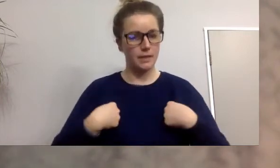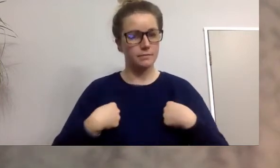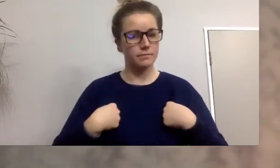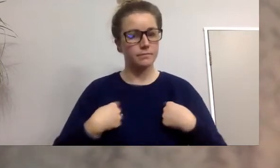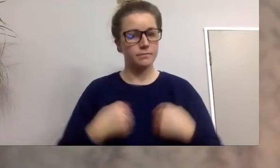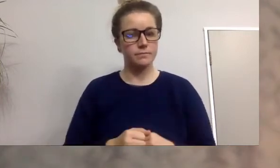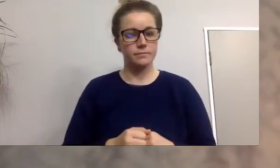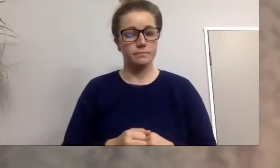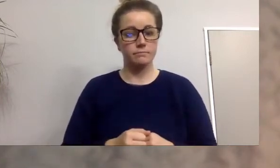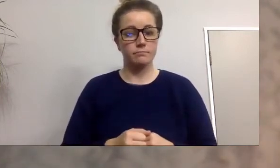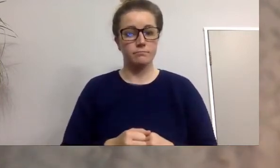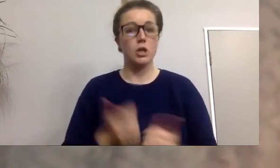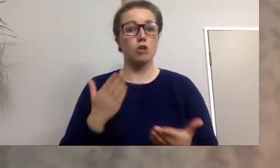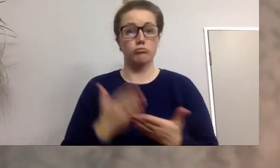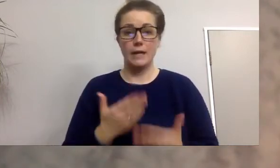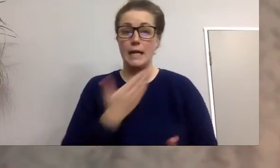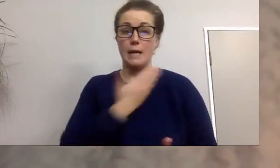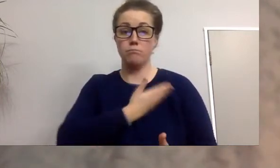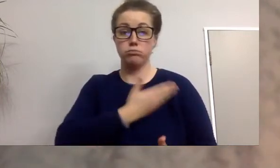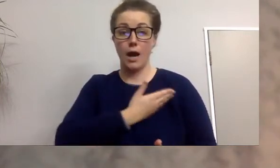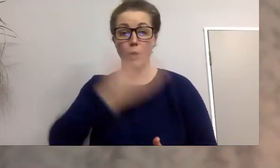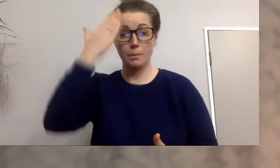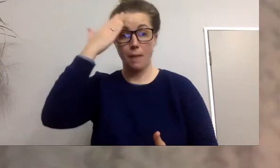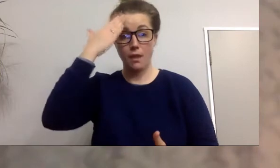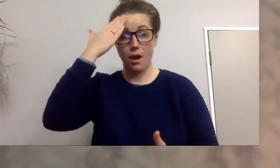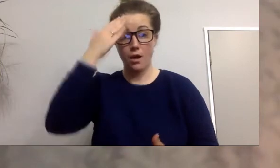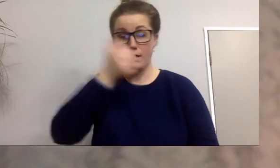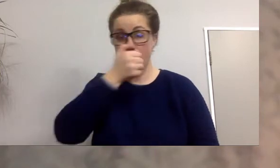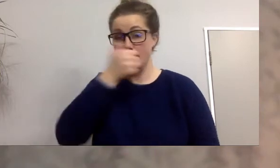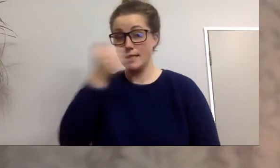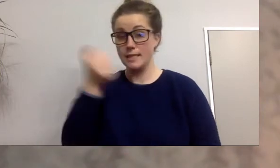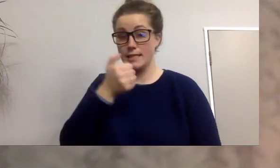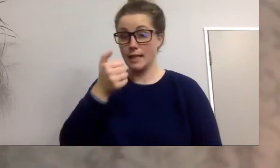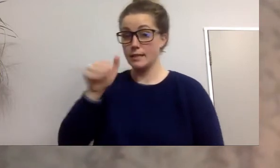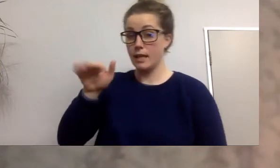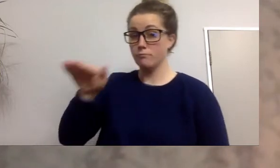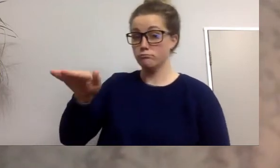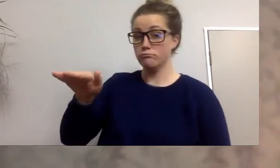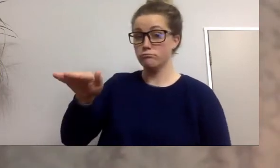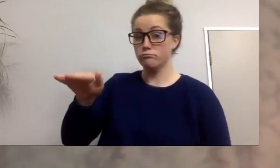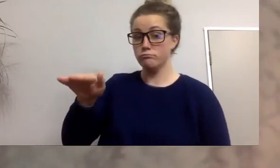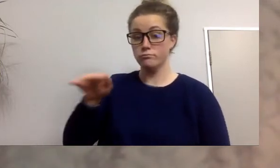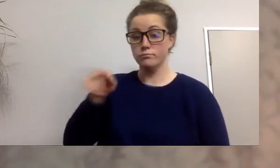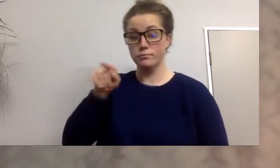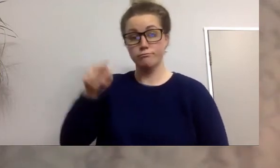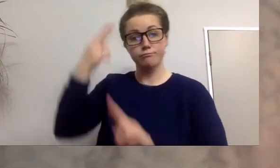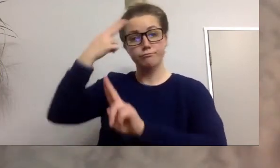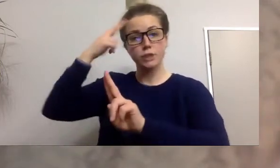a very proud mother of a 16 year old child who was diagnosed with being high